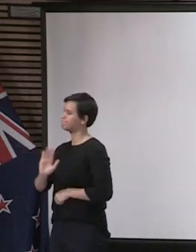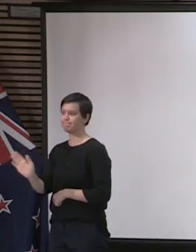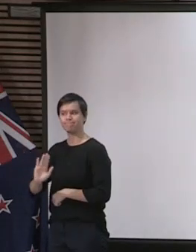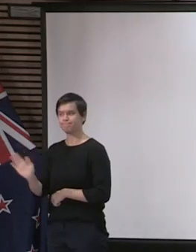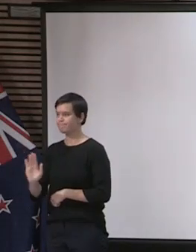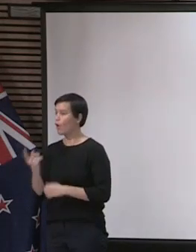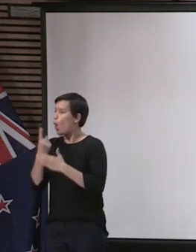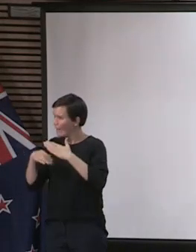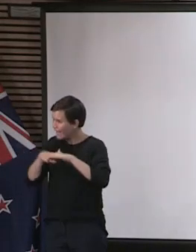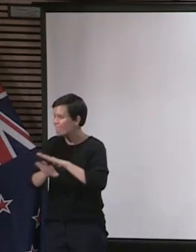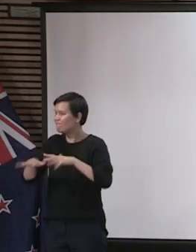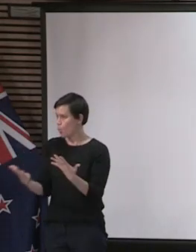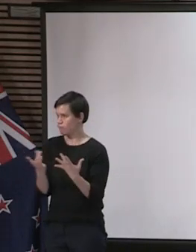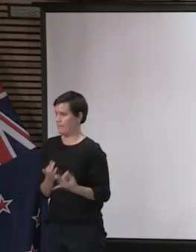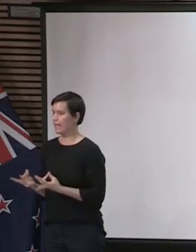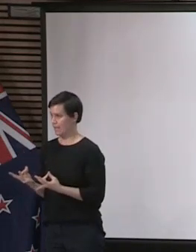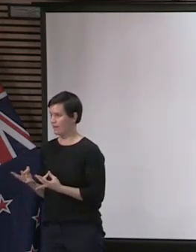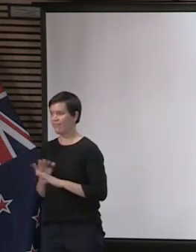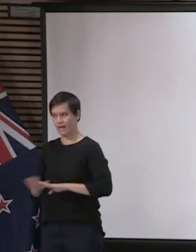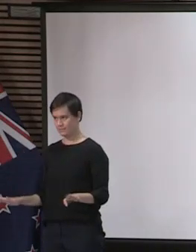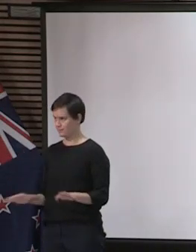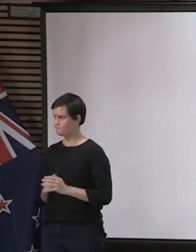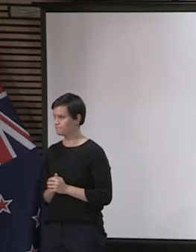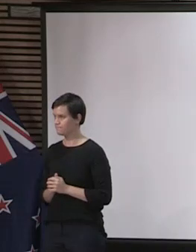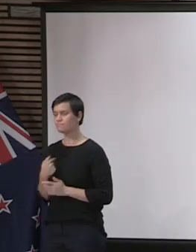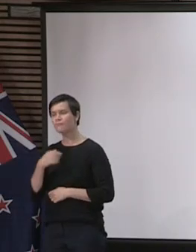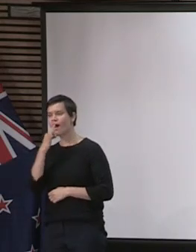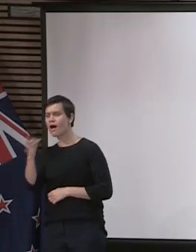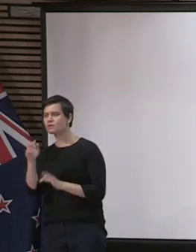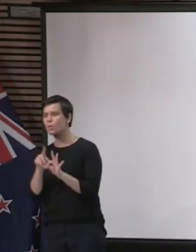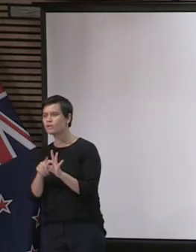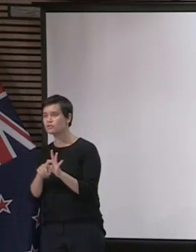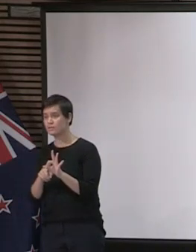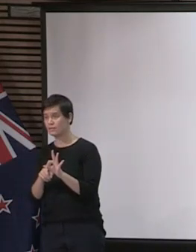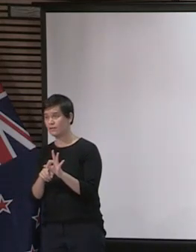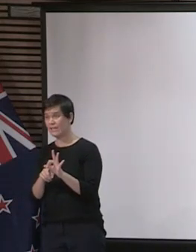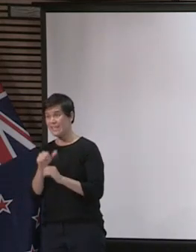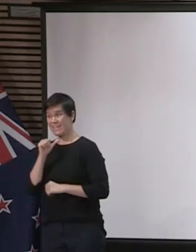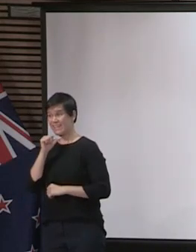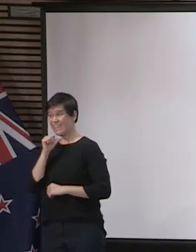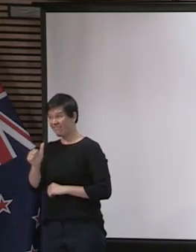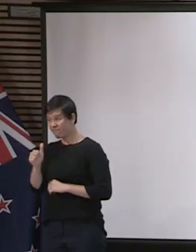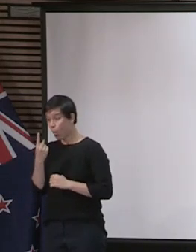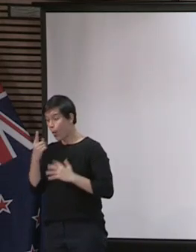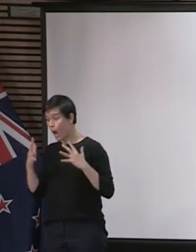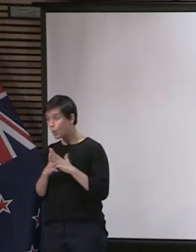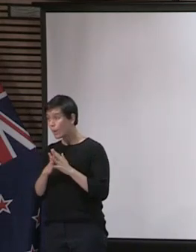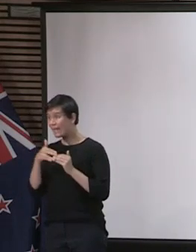to restart. It is only an invitation to prepare. Do you have leeway